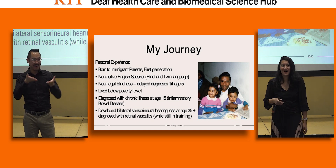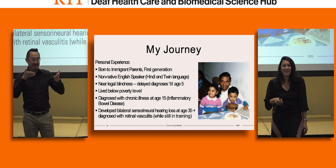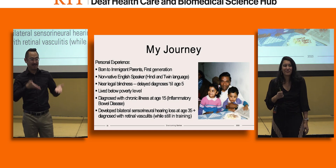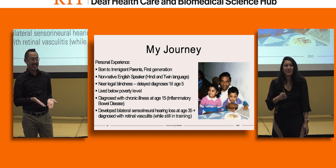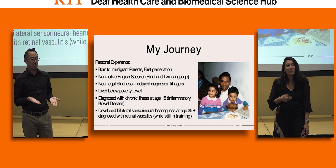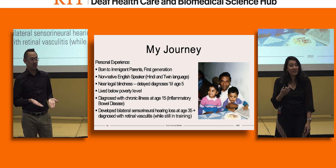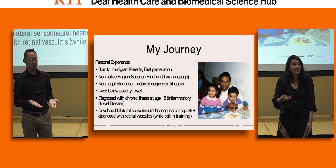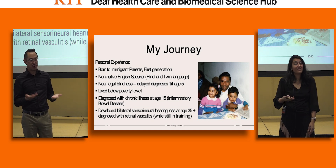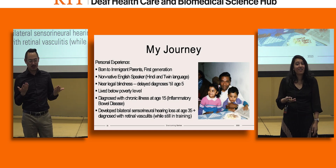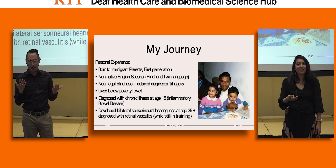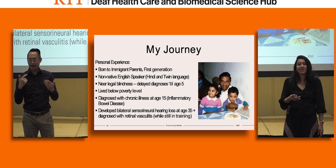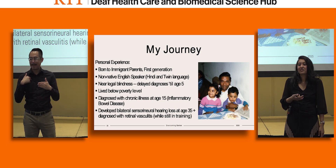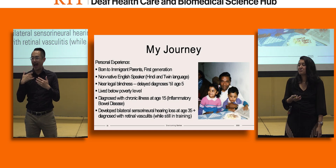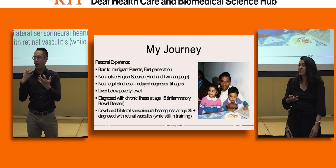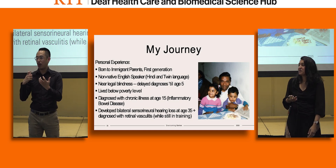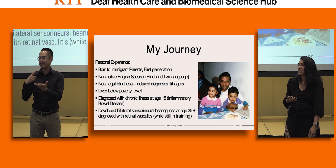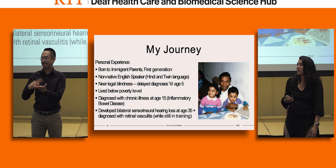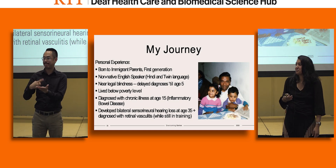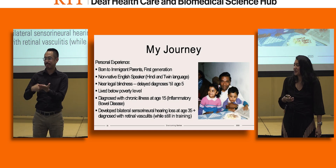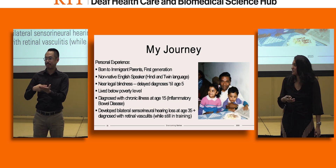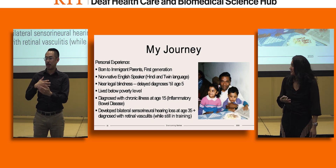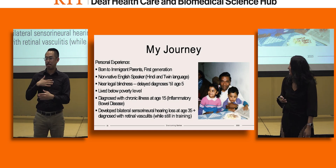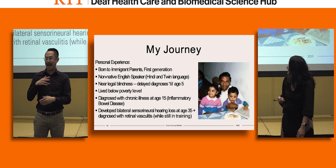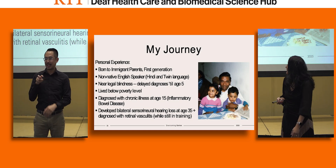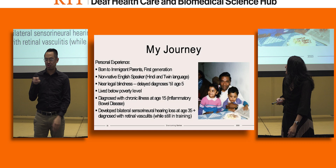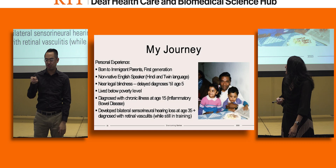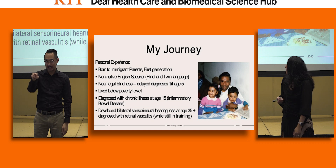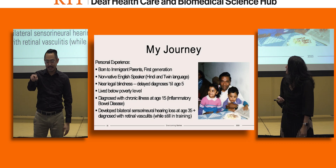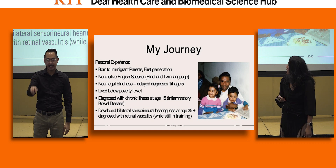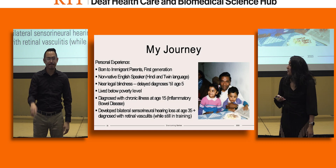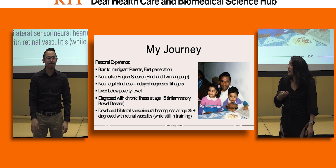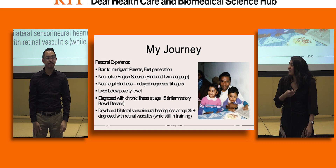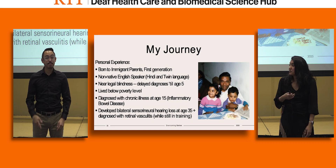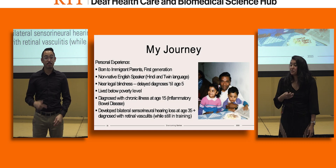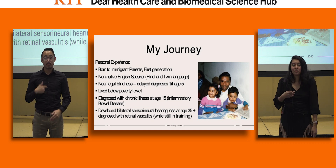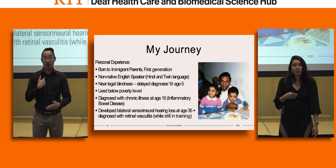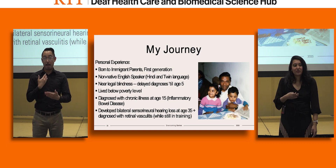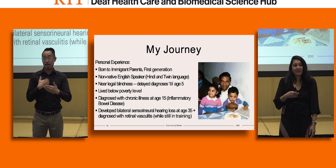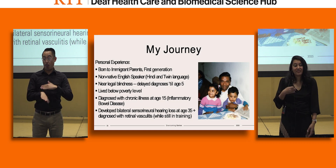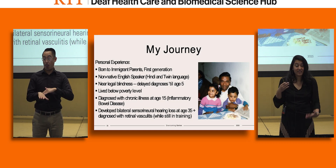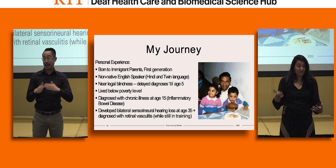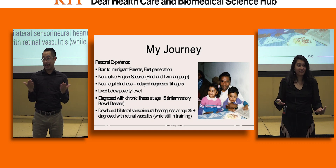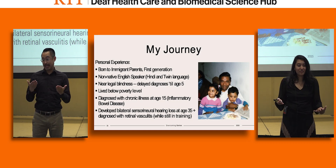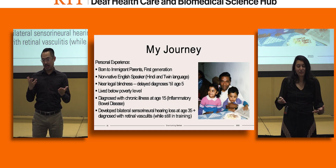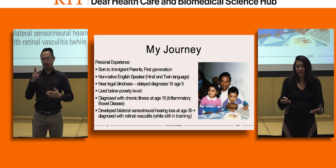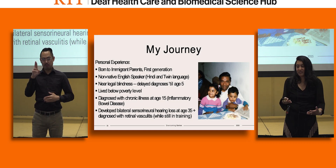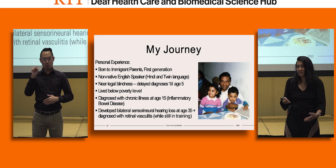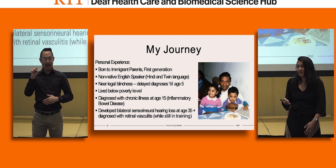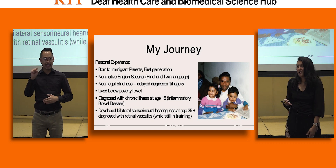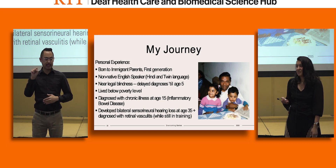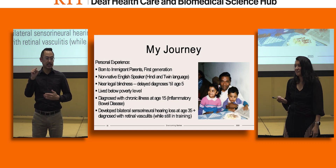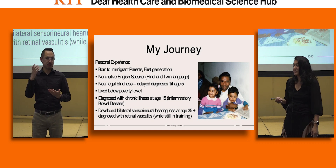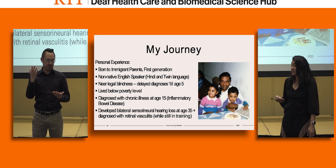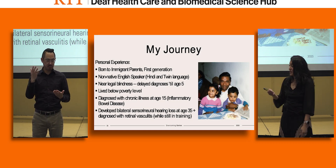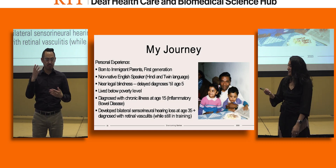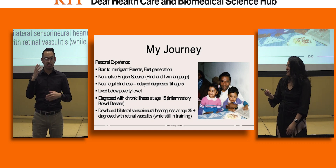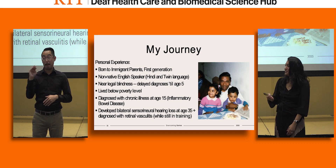So, I wanted to talk a little bit about my journey. So, I was born here in the U.S., in Maryland,